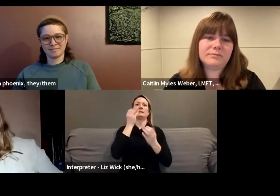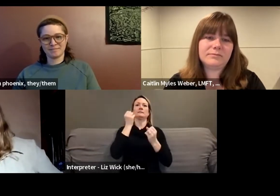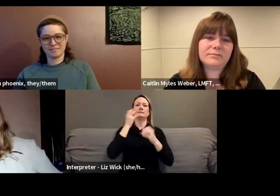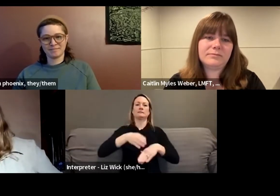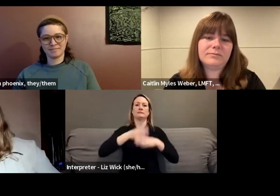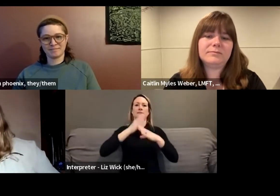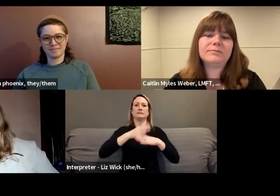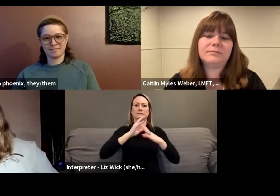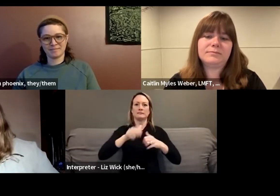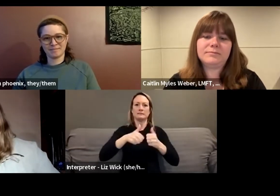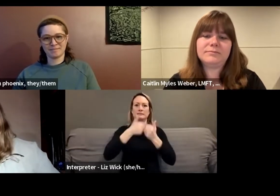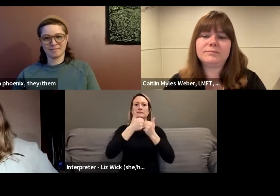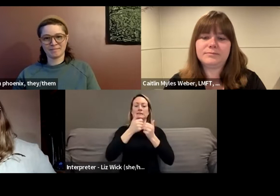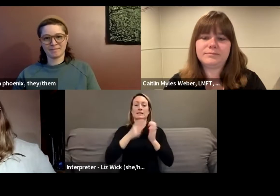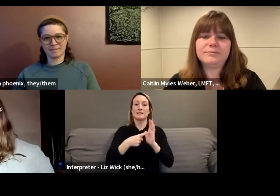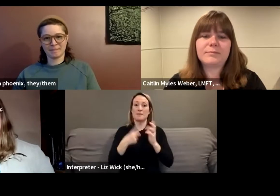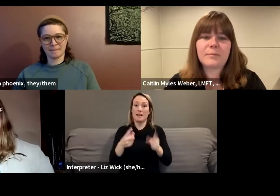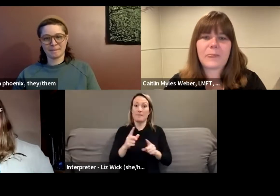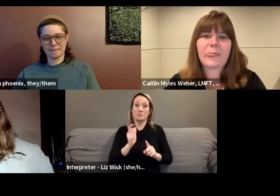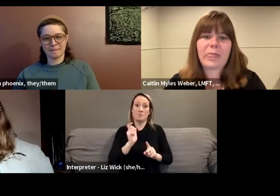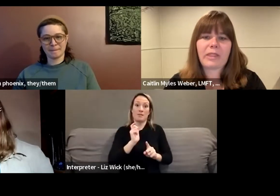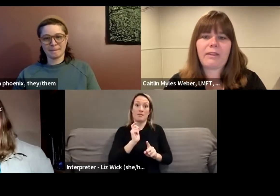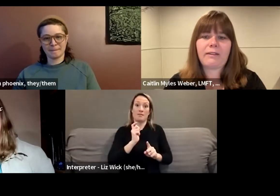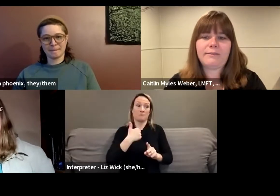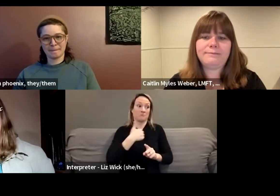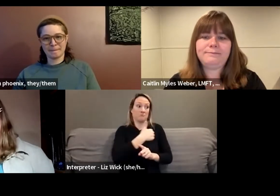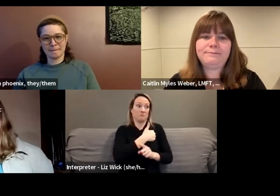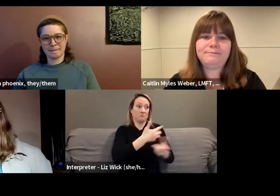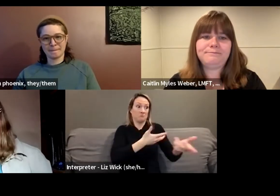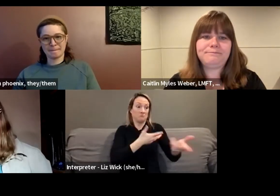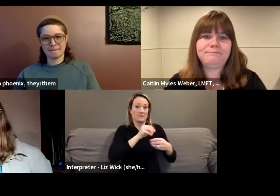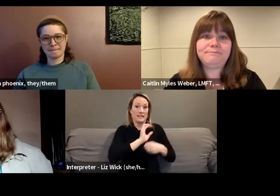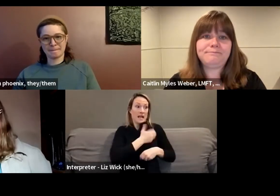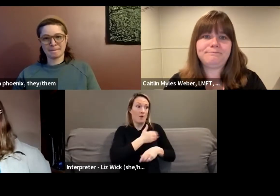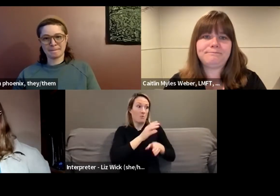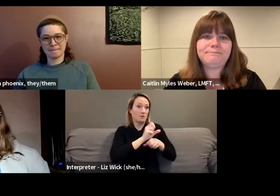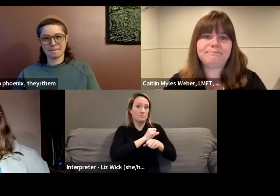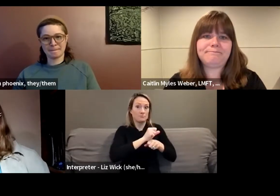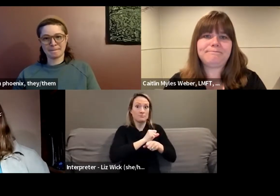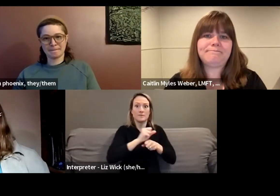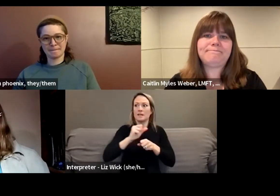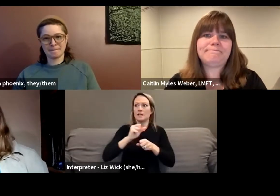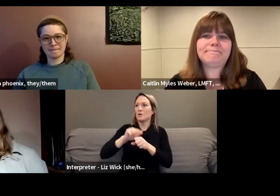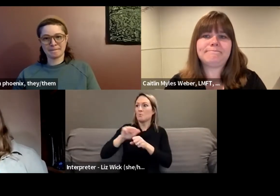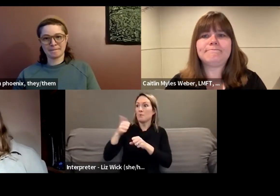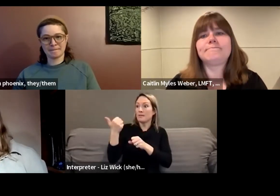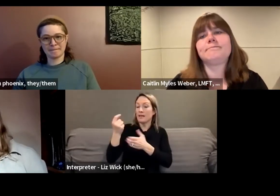sometimes with other providers, but they can bring that into our therapeutic relationship with them.